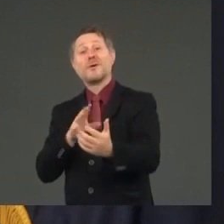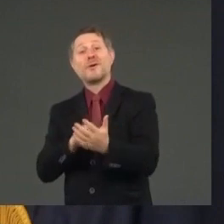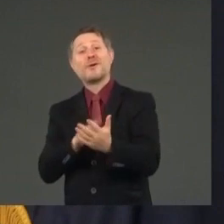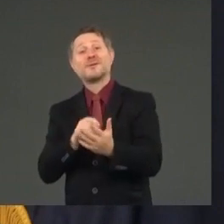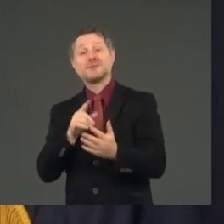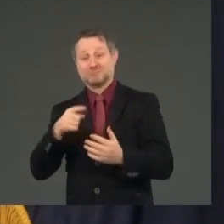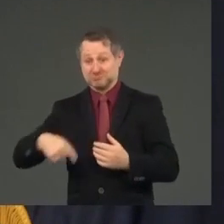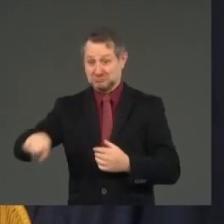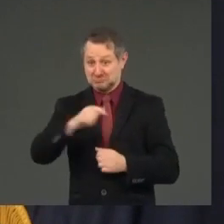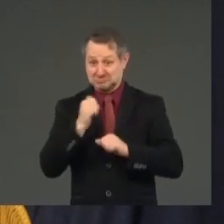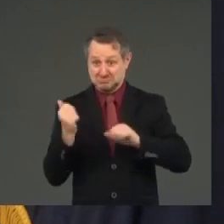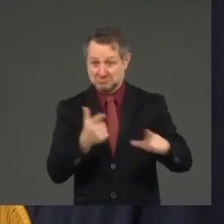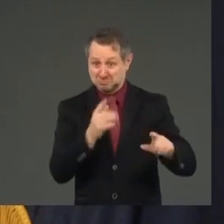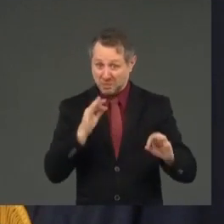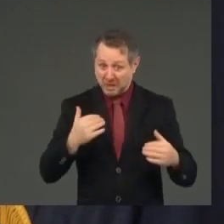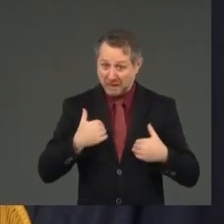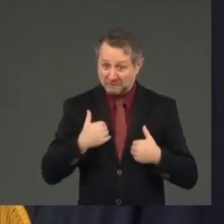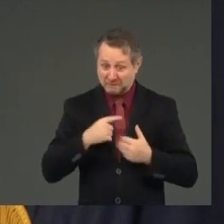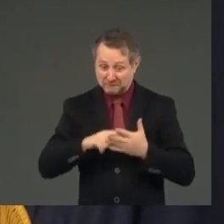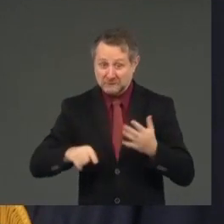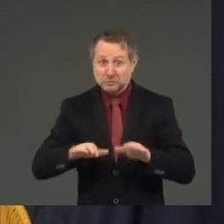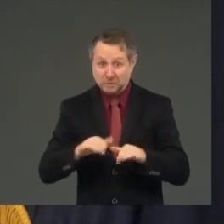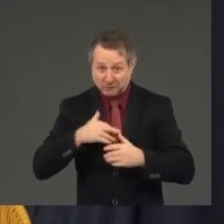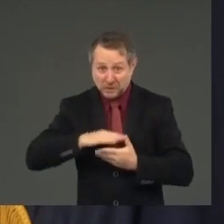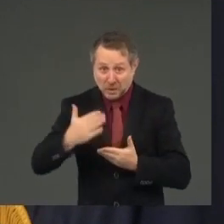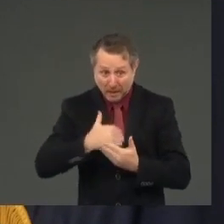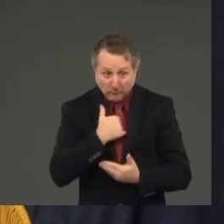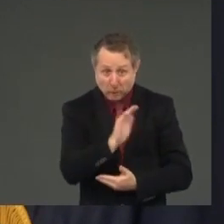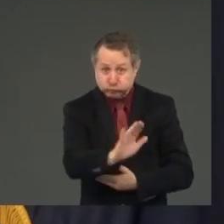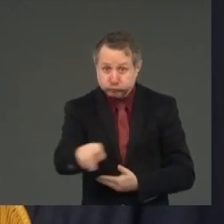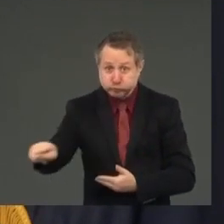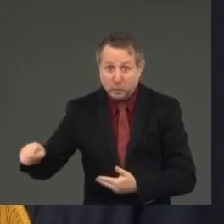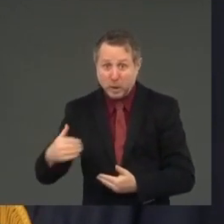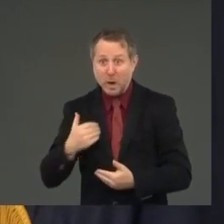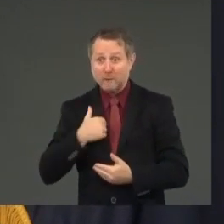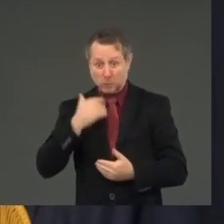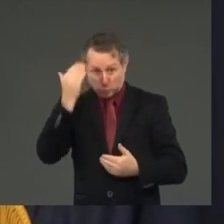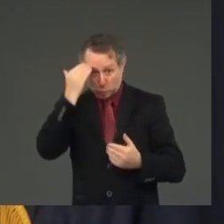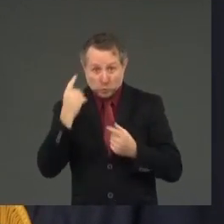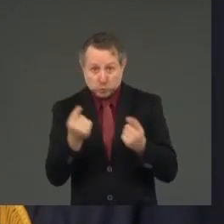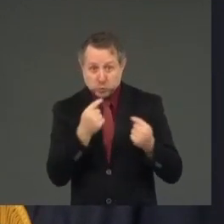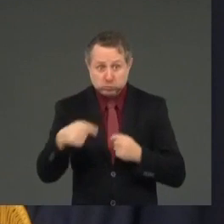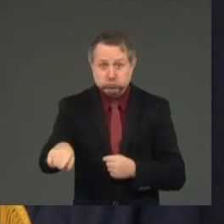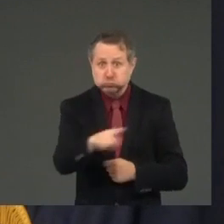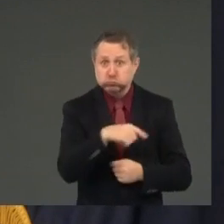EQUIPMENT DO STUDENTS NEED. YOU KNOW, REMOTE LEARNING. THAT SUGGESTS EVERY CHILD HAS